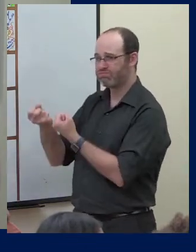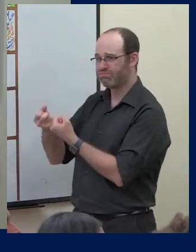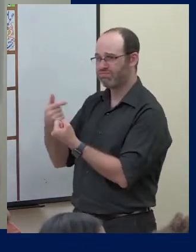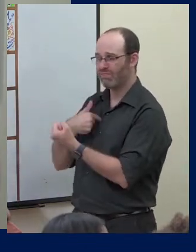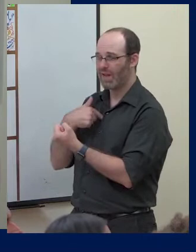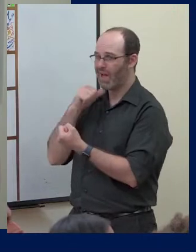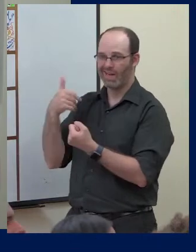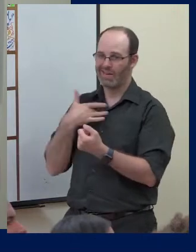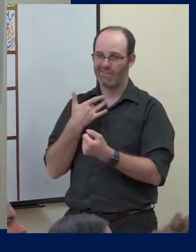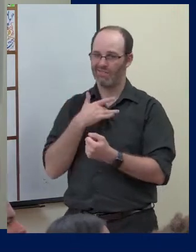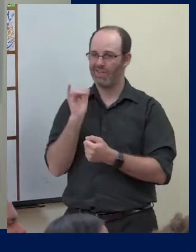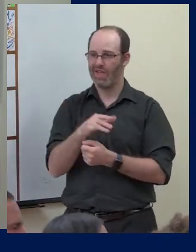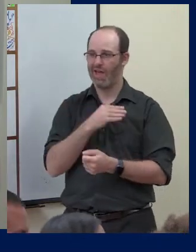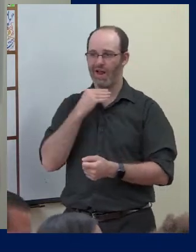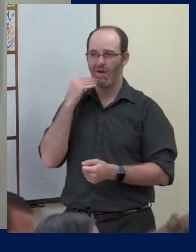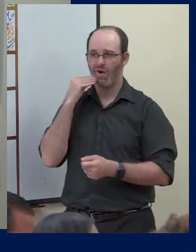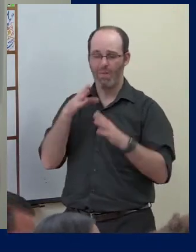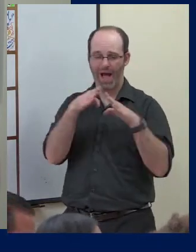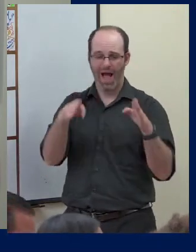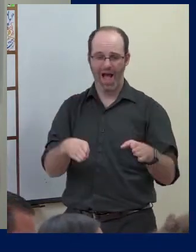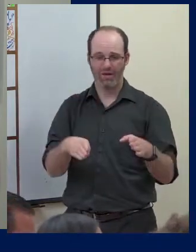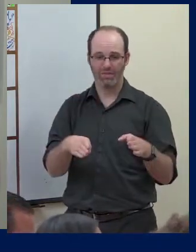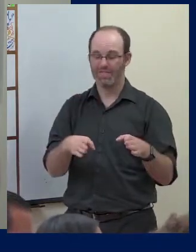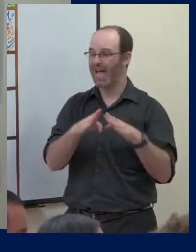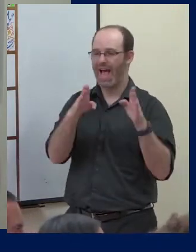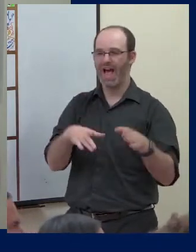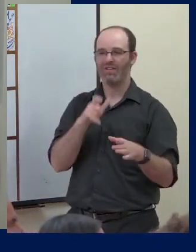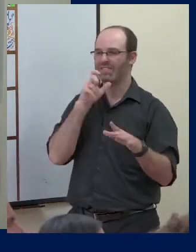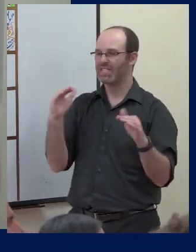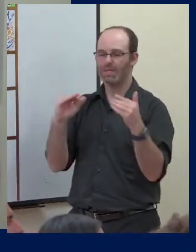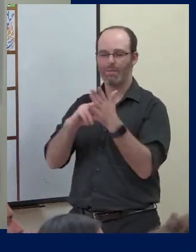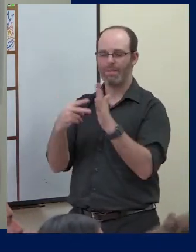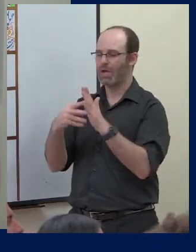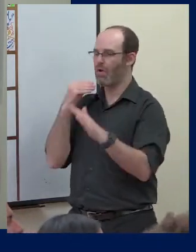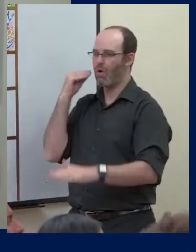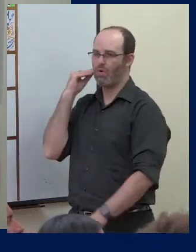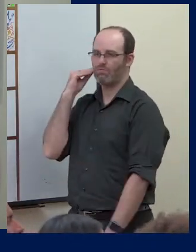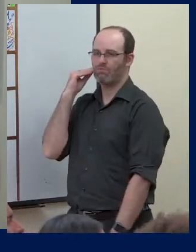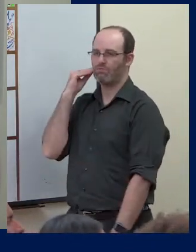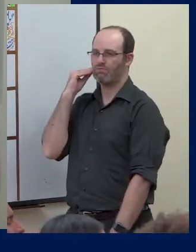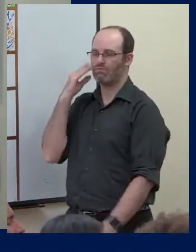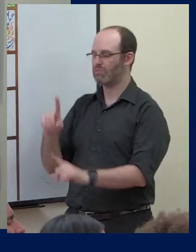having a house and a home are two different things.